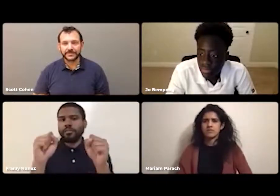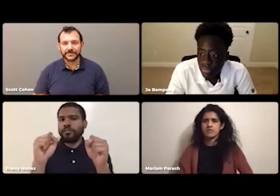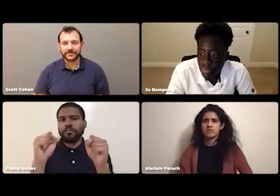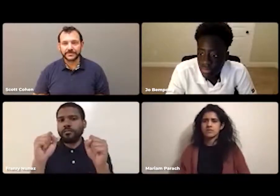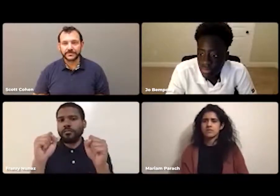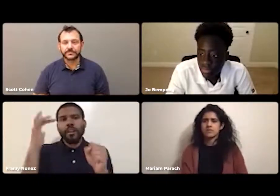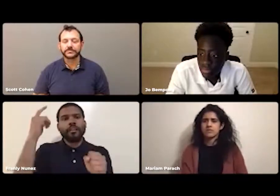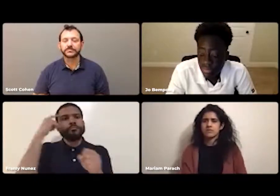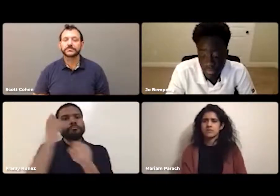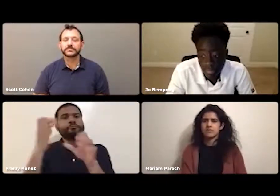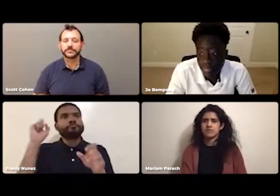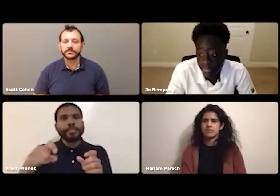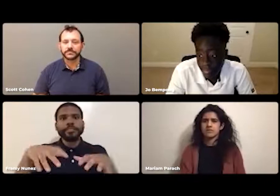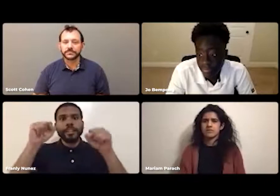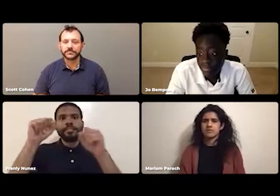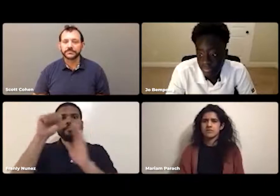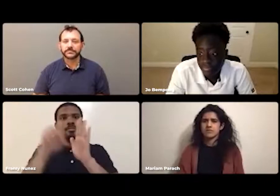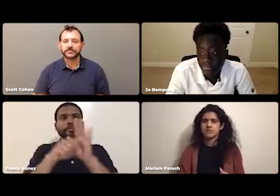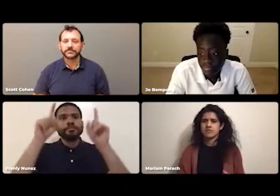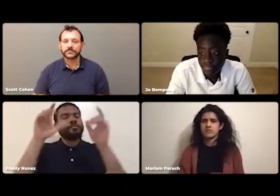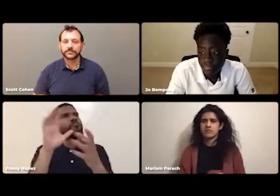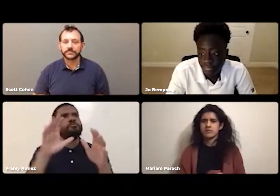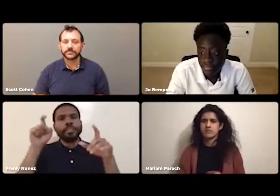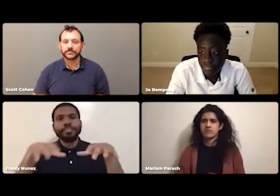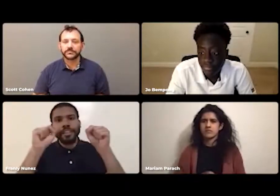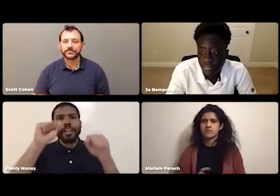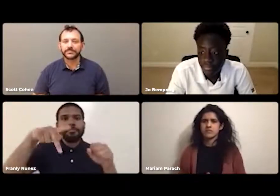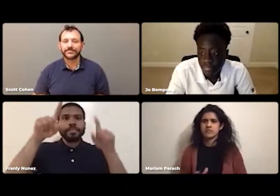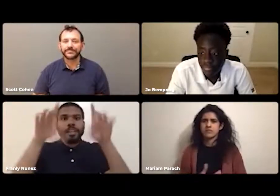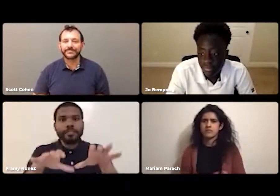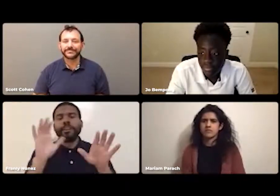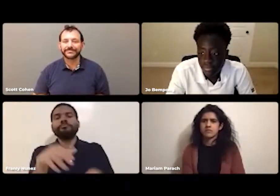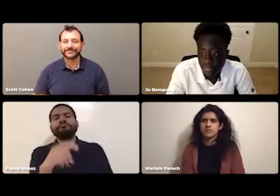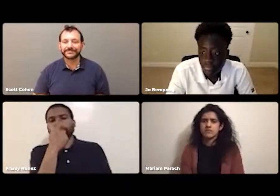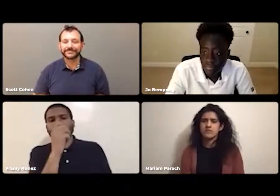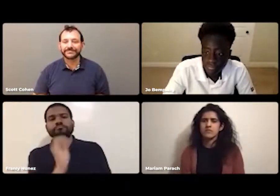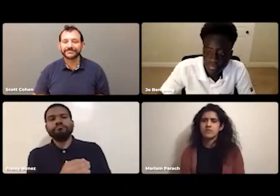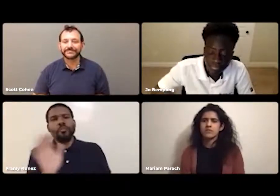If you're a deaf student of color, you'll want to take them.